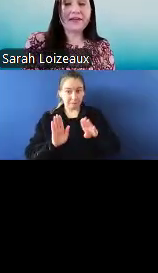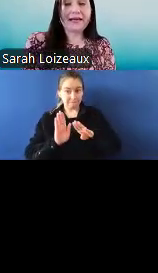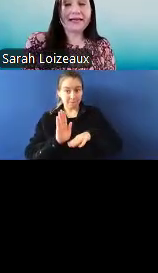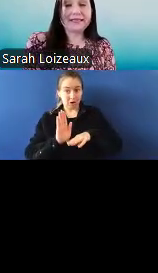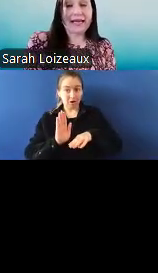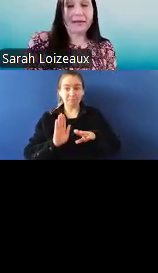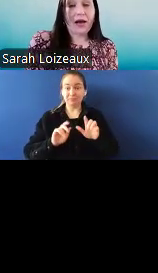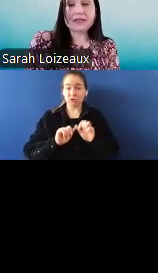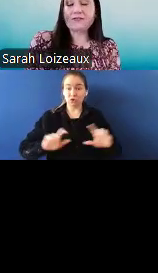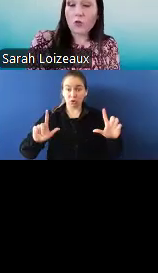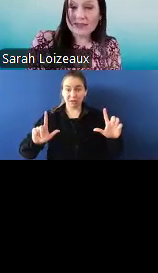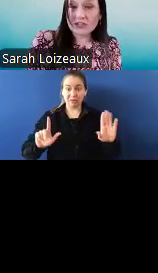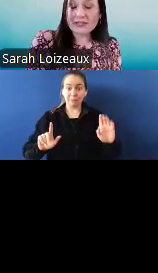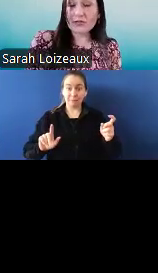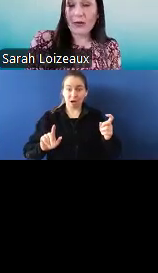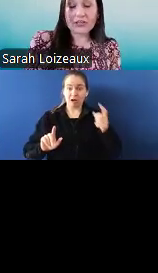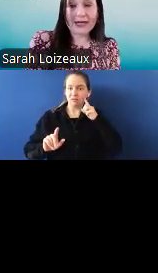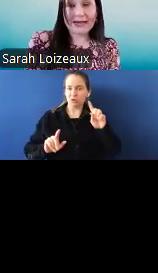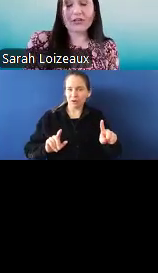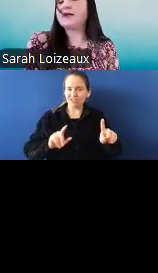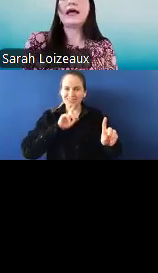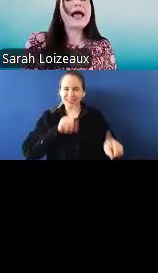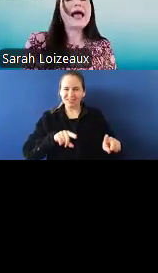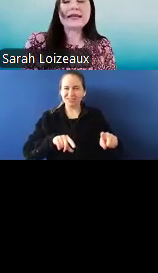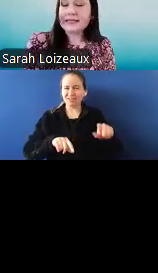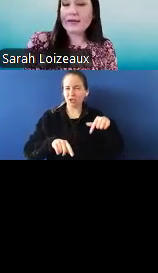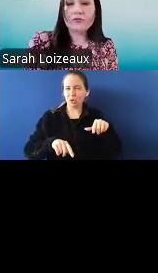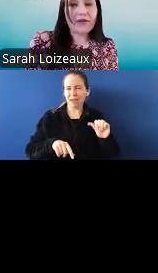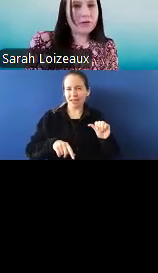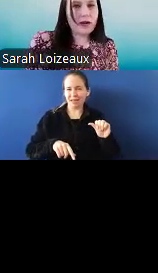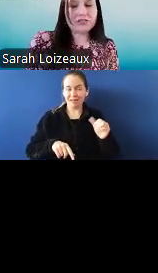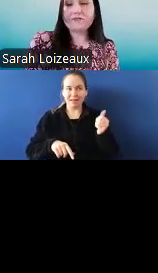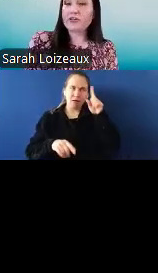there is a box for questions, a question and answer. Anytime you have a question,